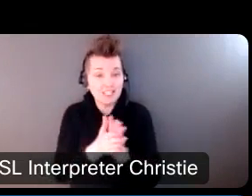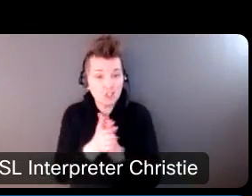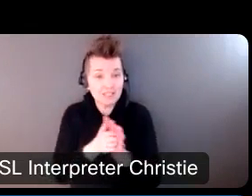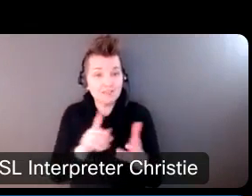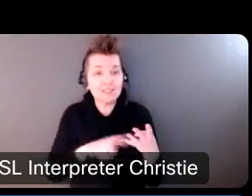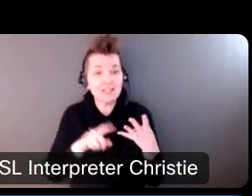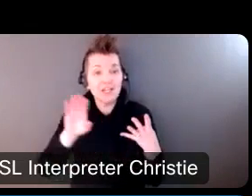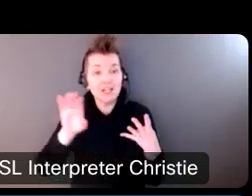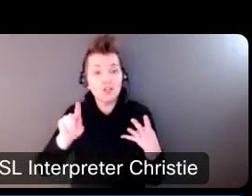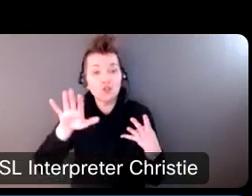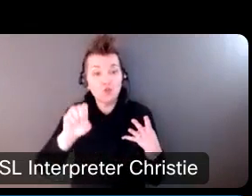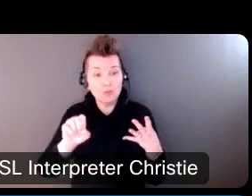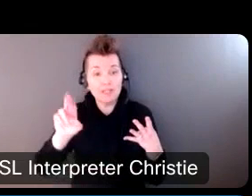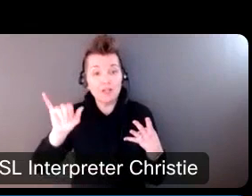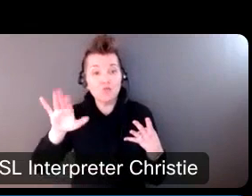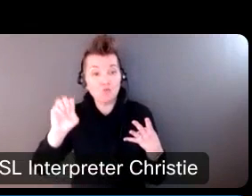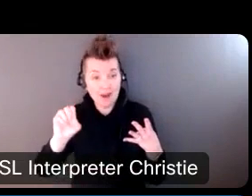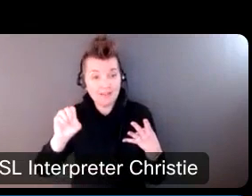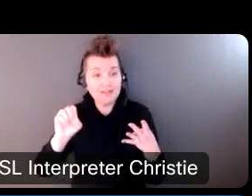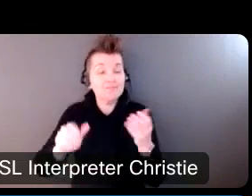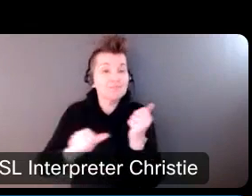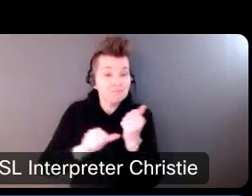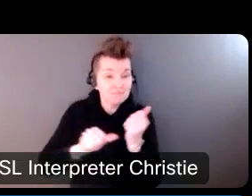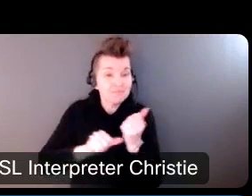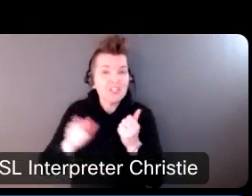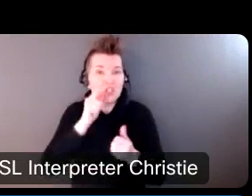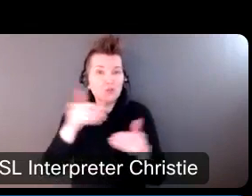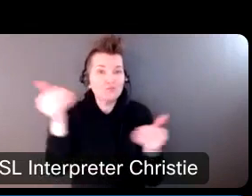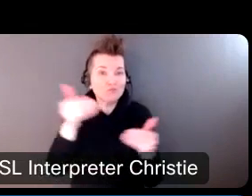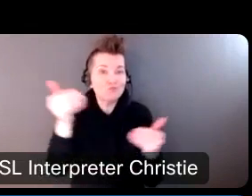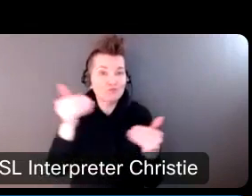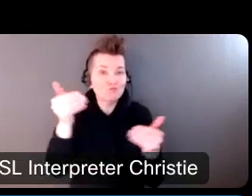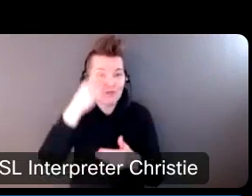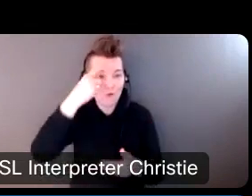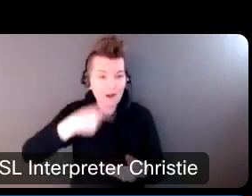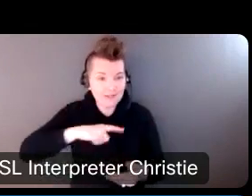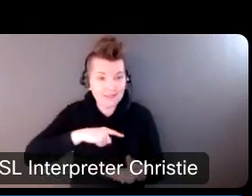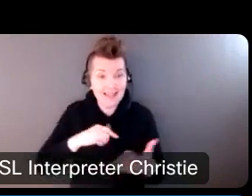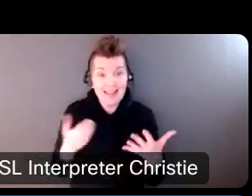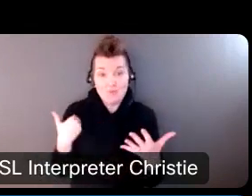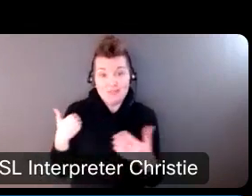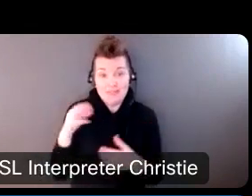be navigating our presentation today, and Camilla Lamothe, who you met earlier, and will be monitoring the question and chat